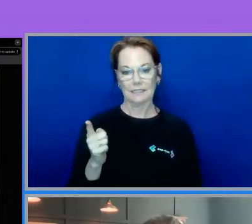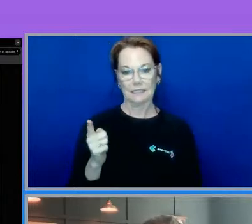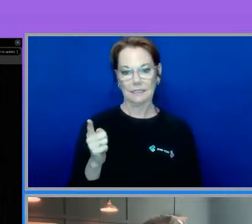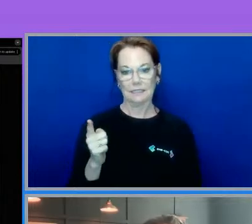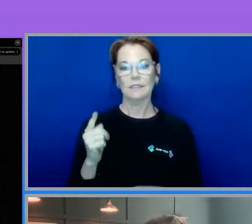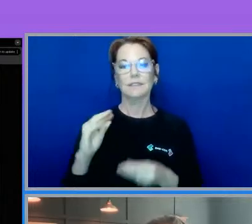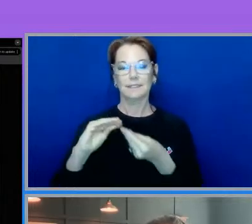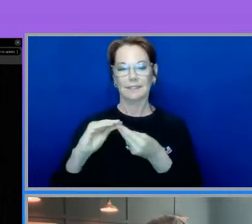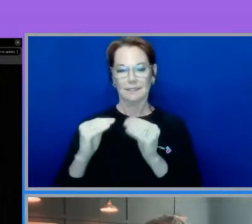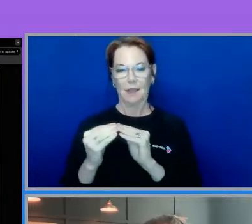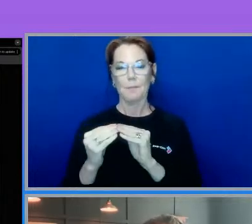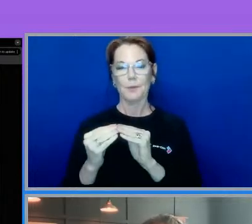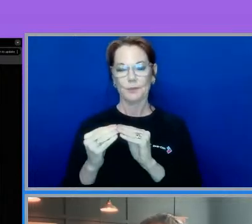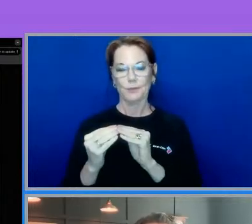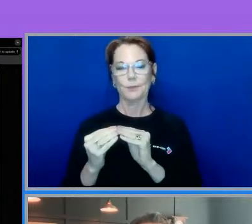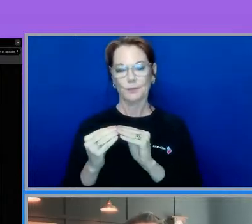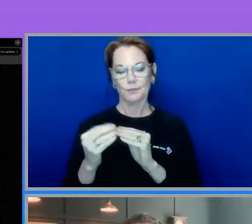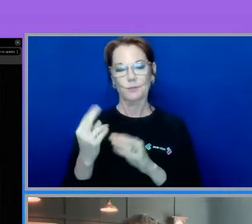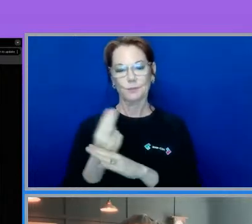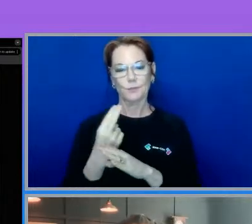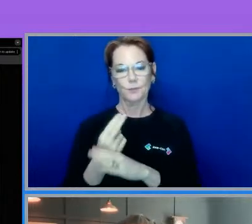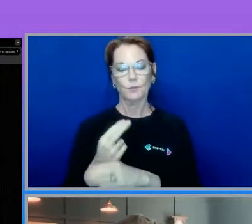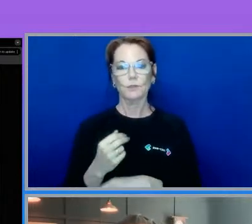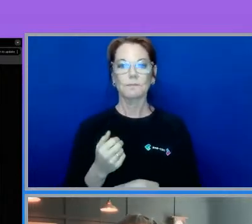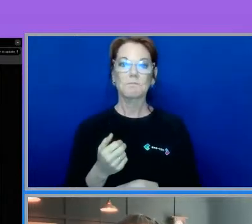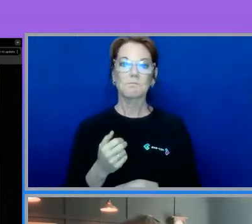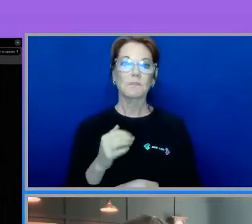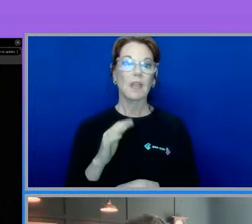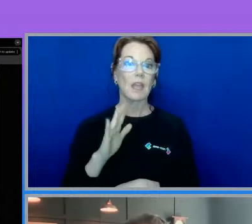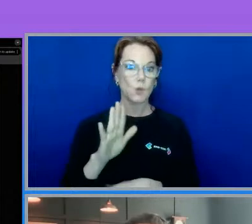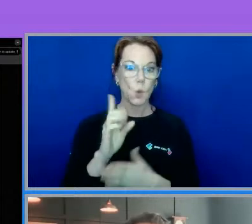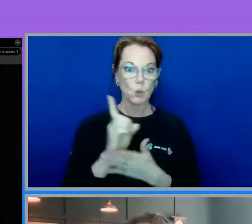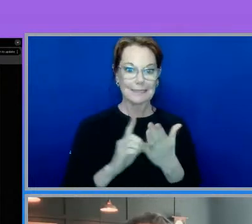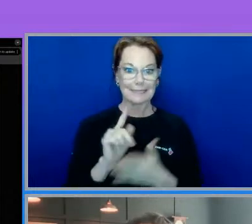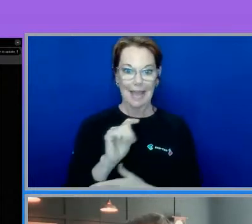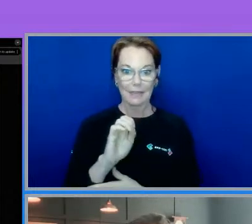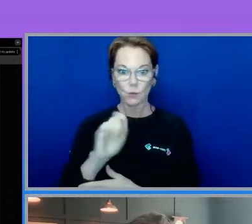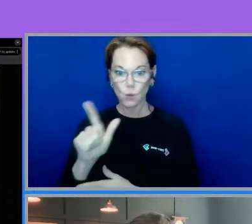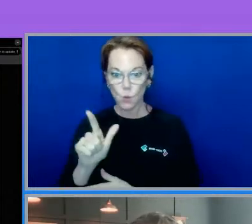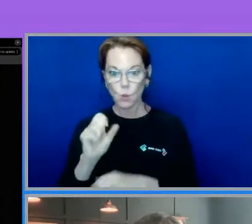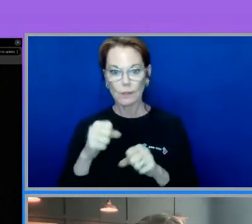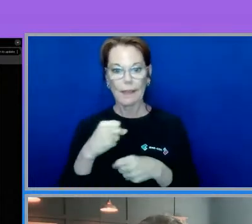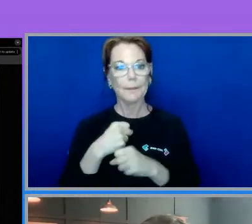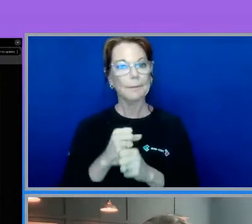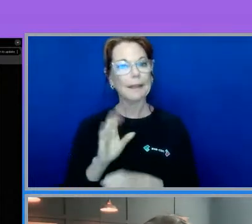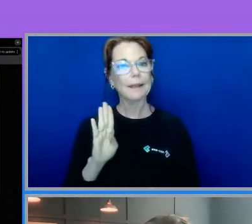one, which is using numbers. And this one allows us in the design tool of your choice to create a little badge. And there are